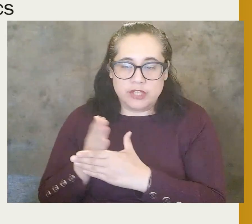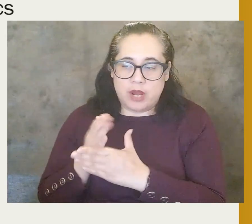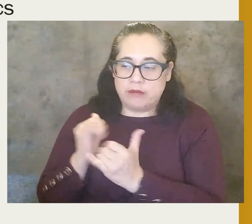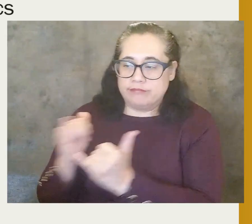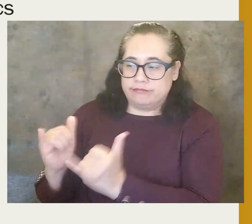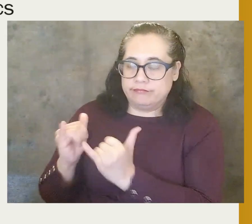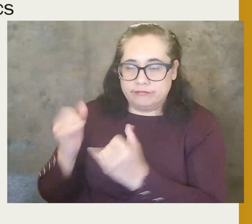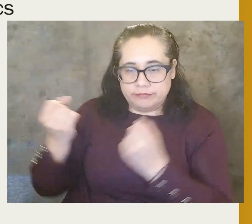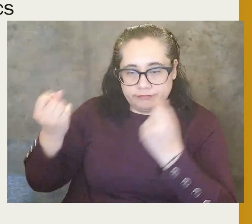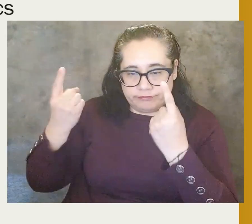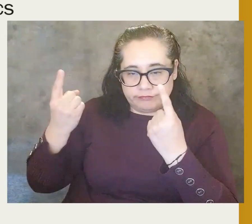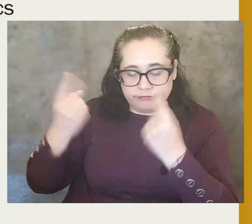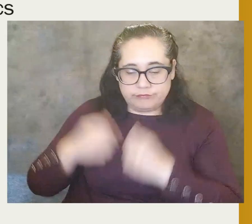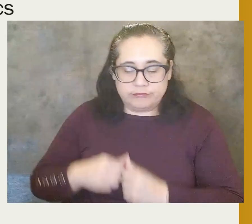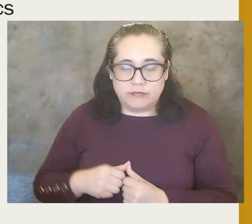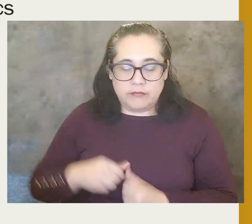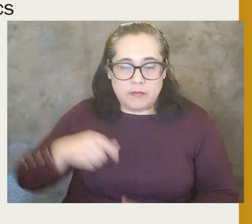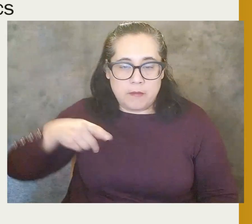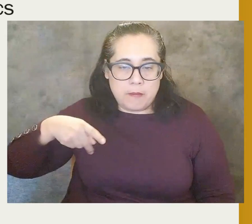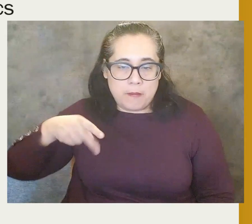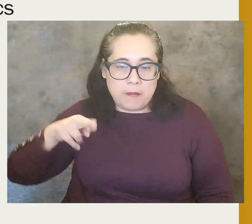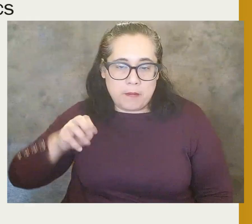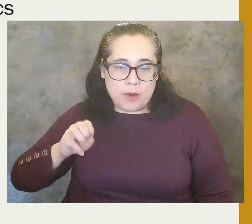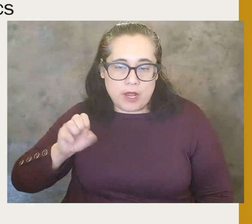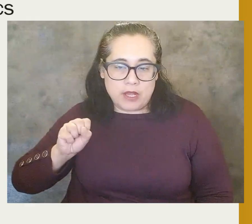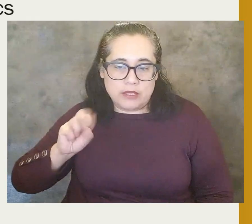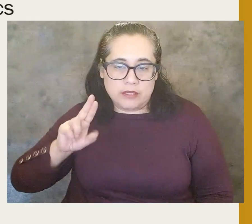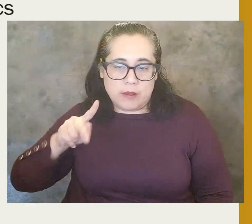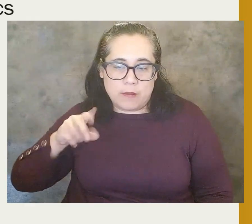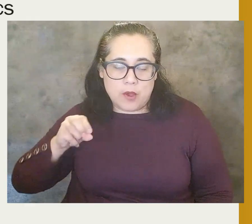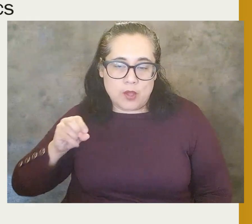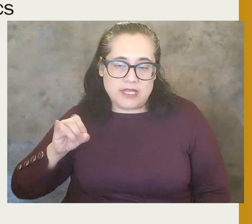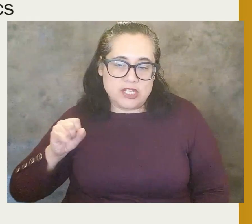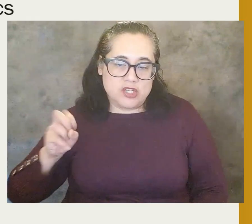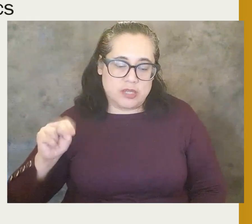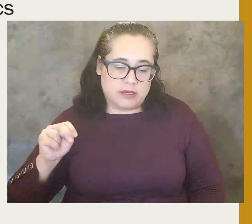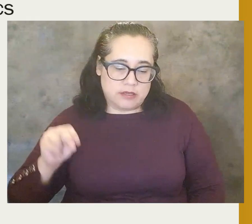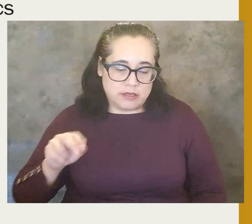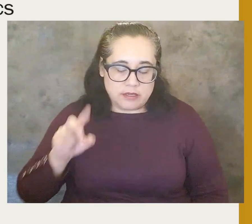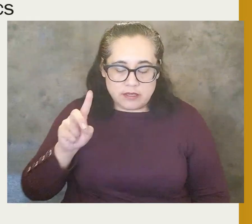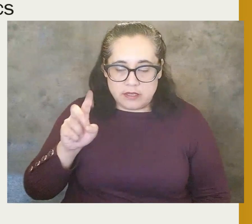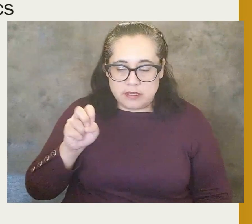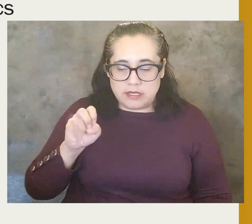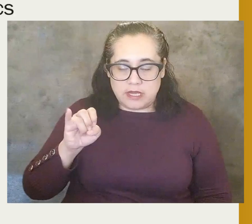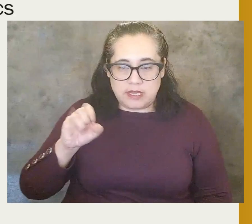understanding, presupposition, deixis, inference,